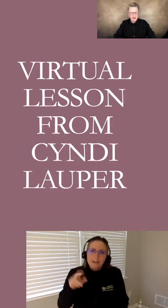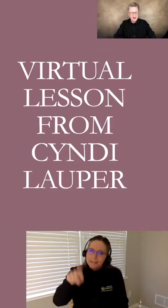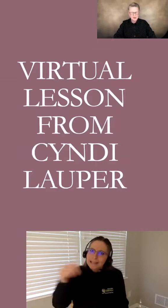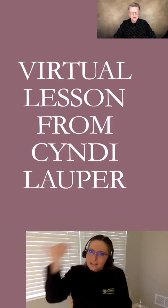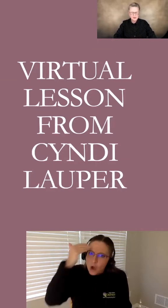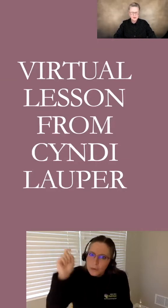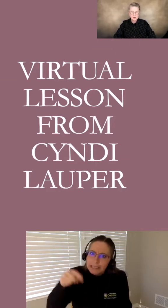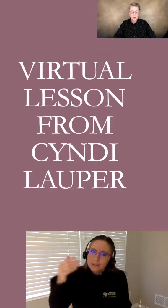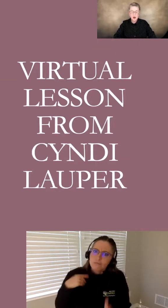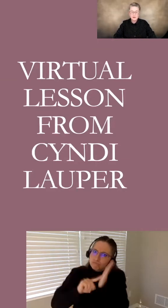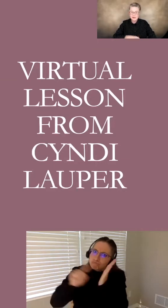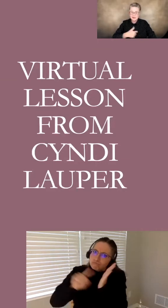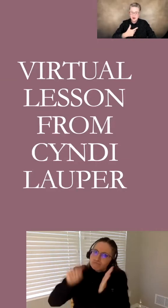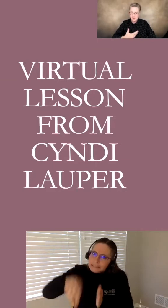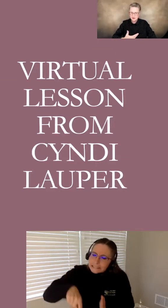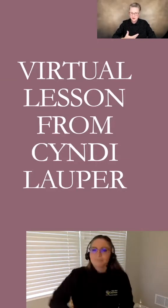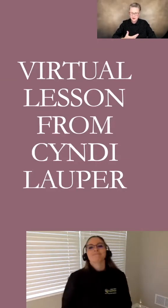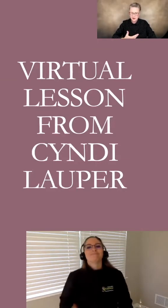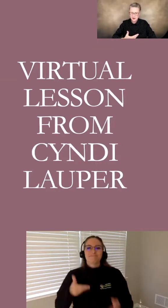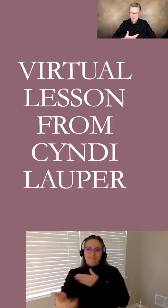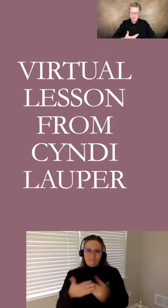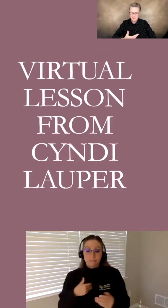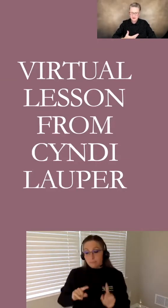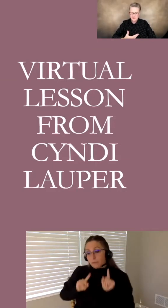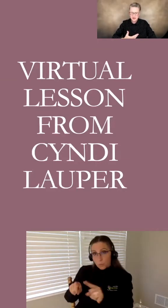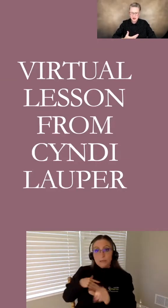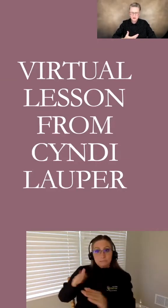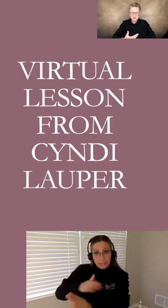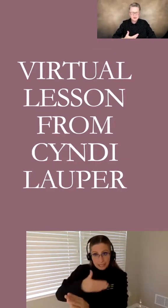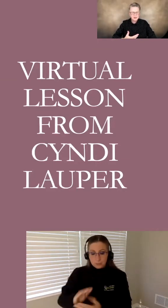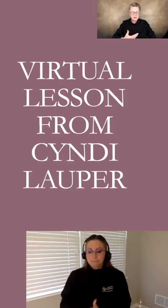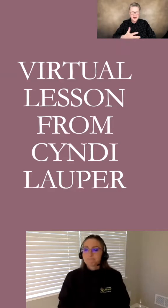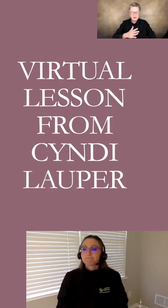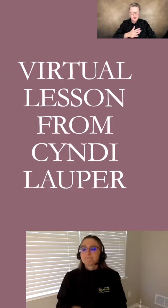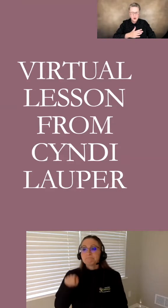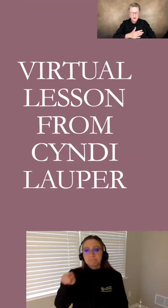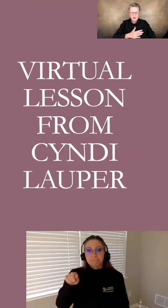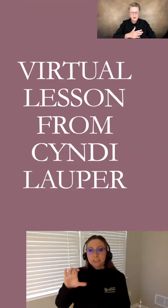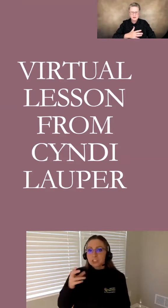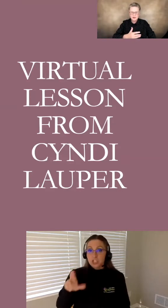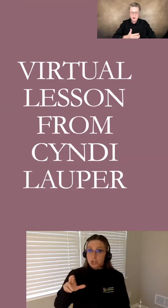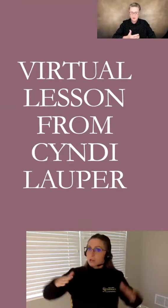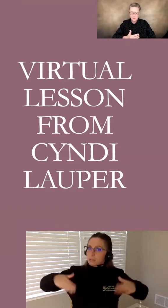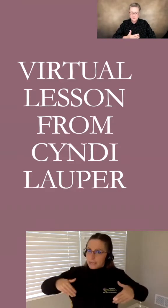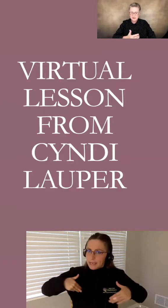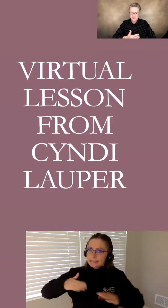and so I was at this concert and uh Cher hadn't come on yet Cyndi Lauper was singing